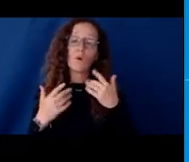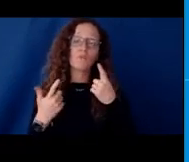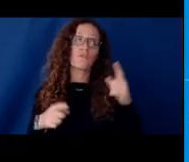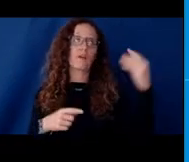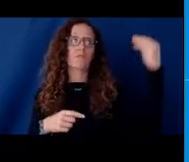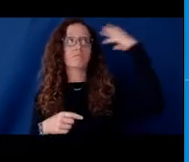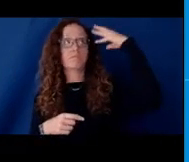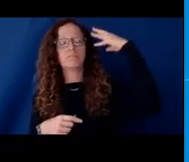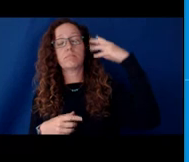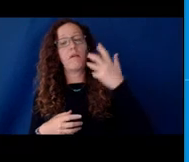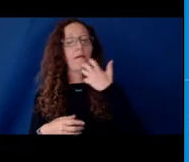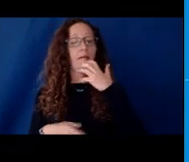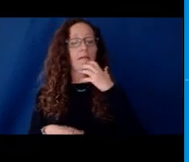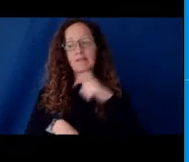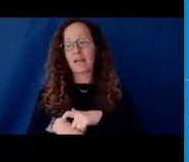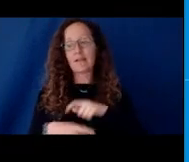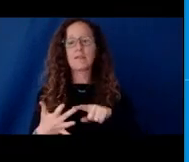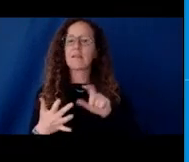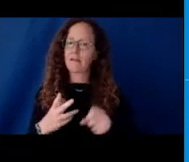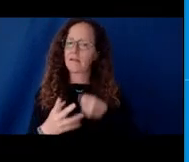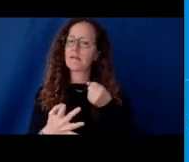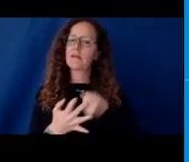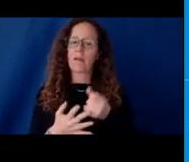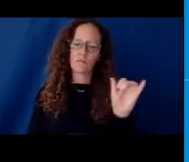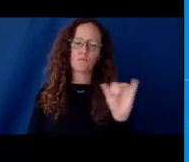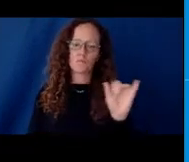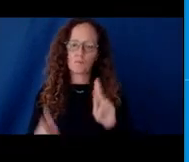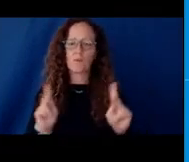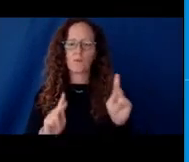it's important to note that otherwise heat tolerant individuals can become one of the “at